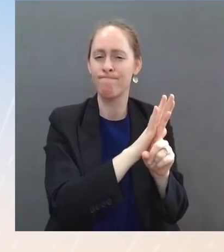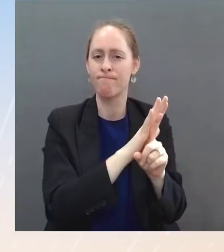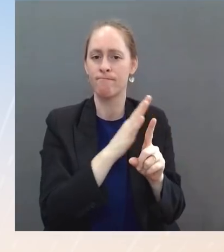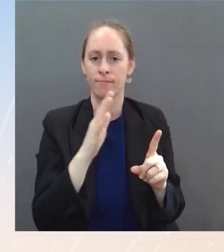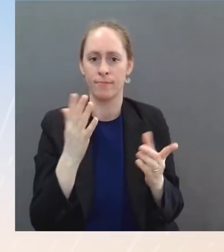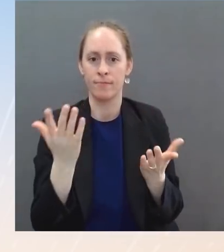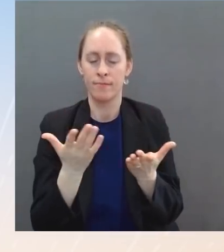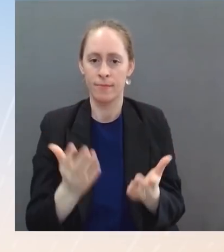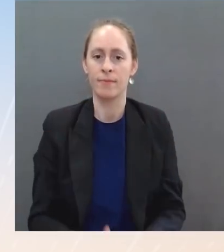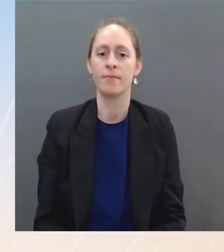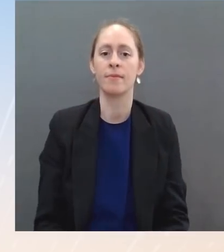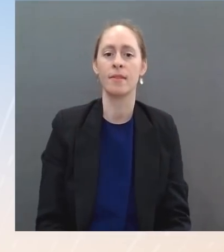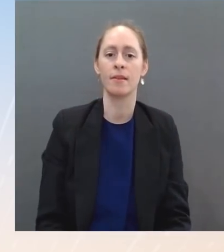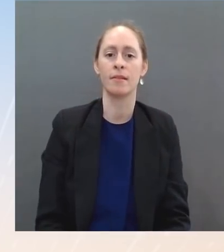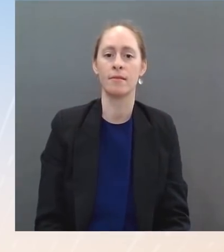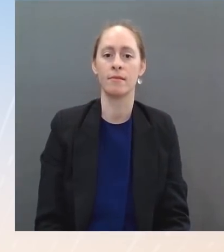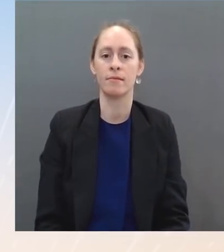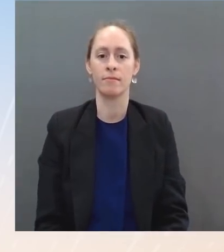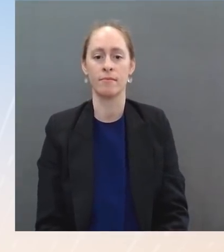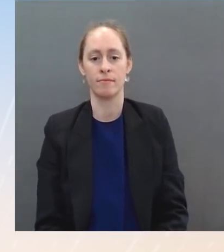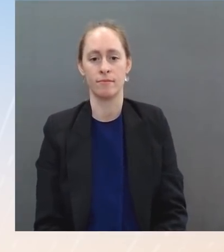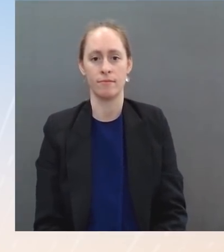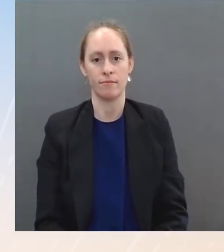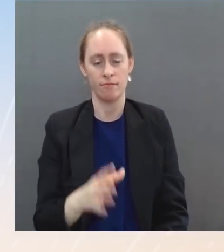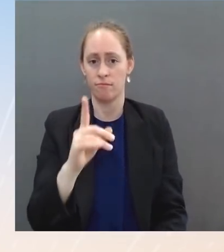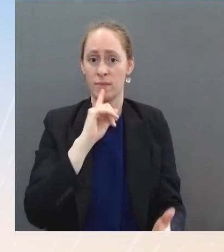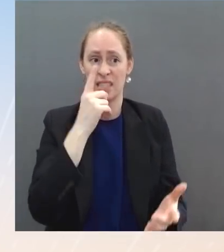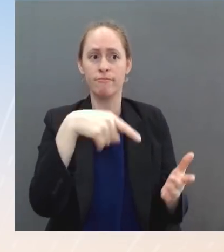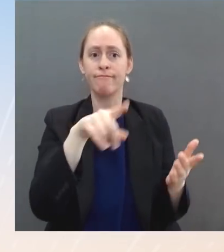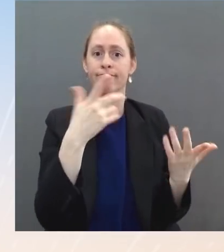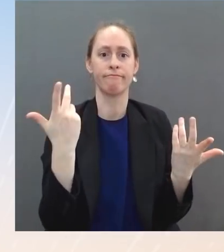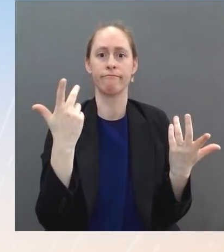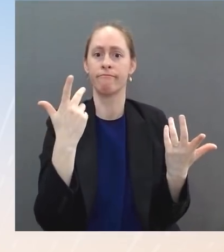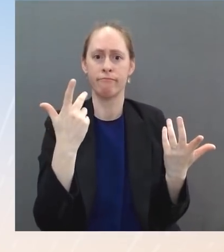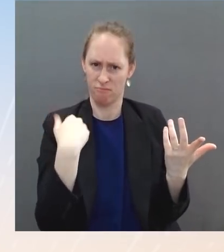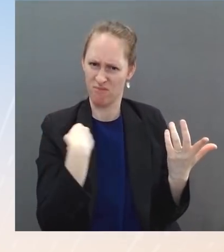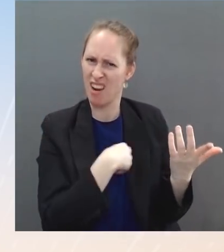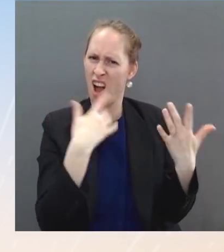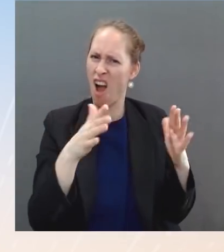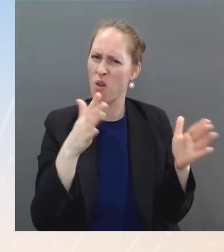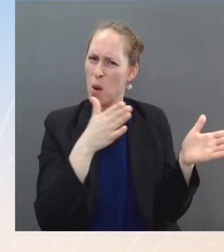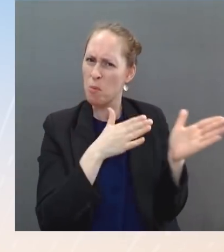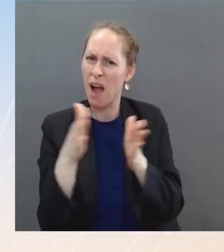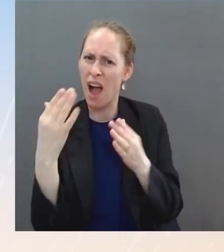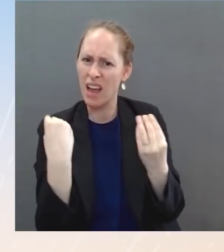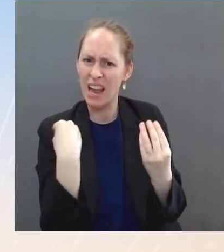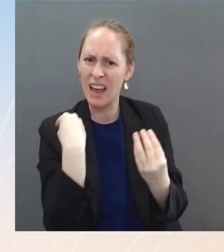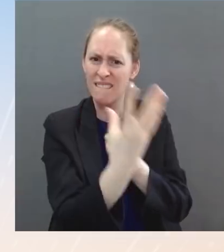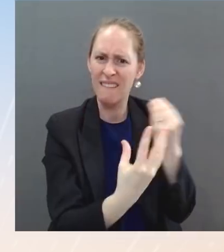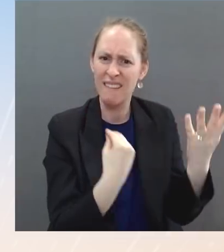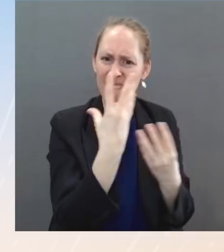That wasn't right. Now, it's hard for me to correct the record in every case because, for very good reasons,